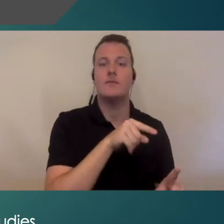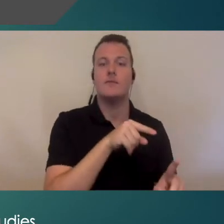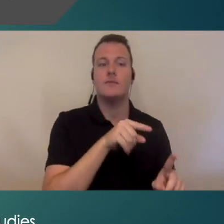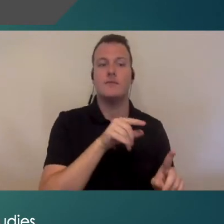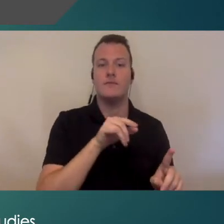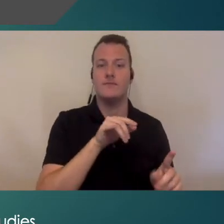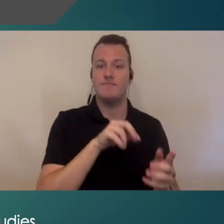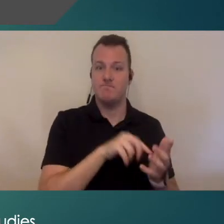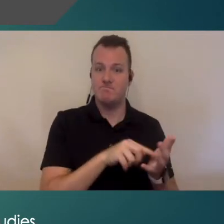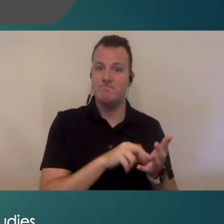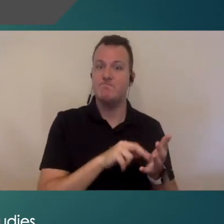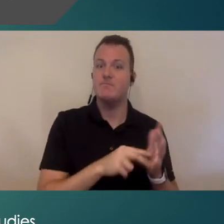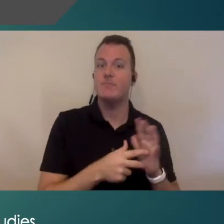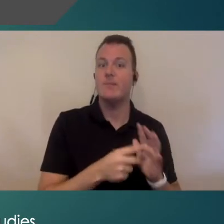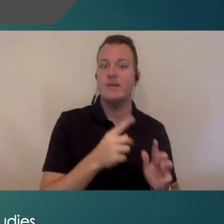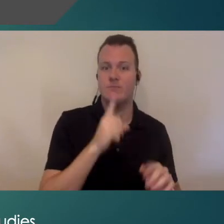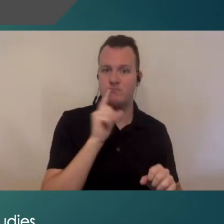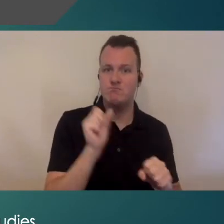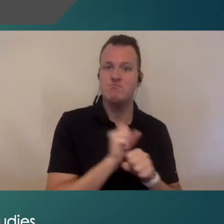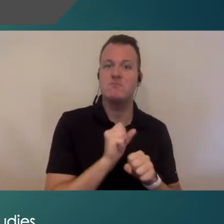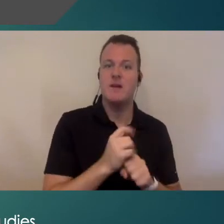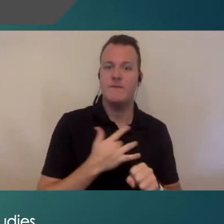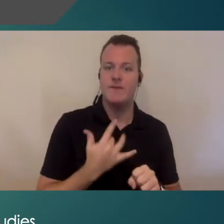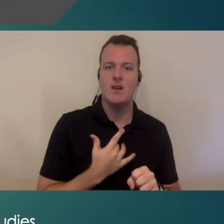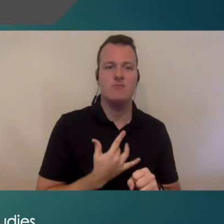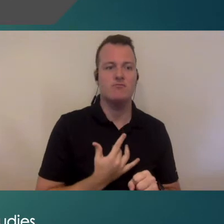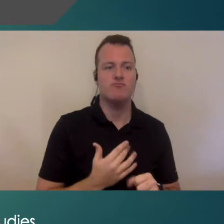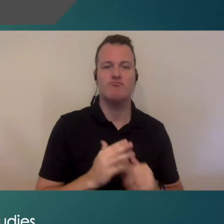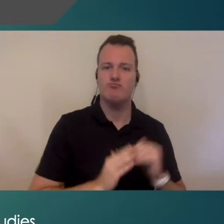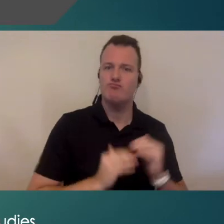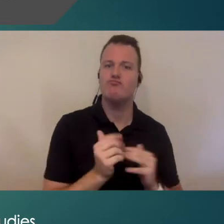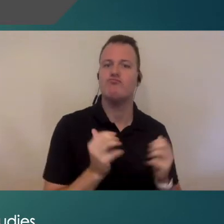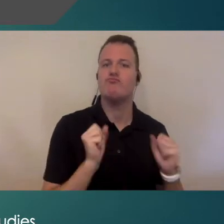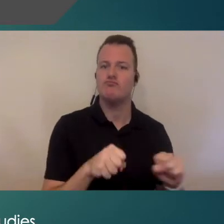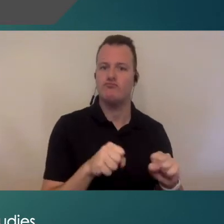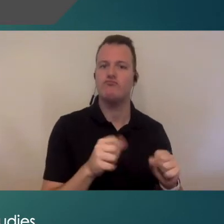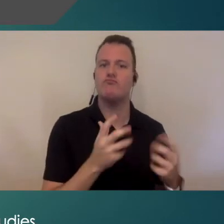felt that that experience really helped to solidify it was the right fit for her.